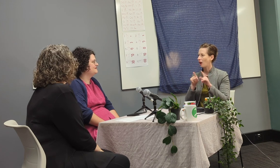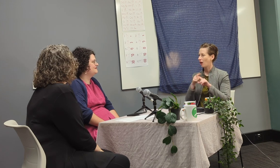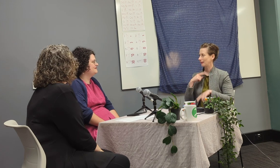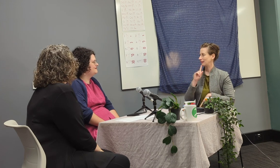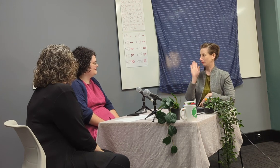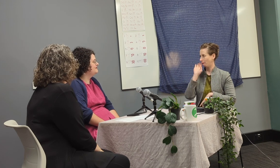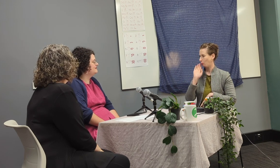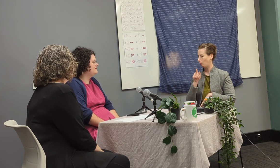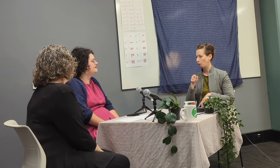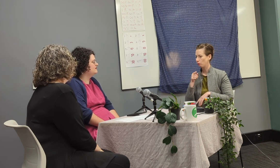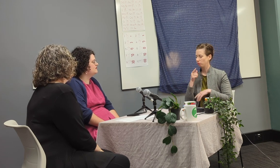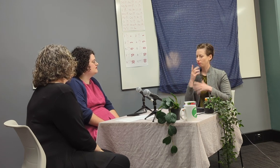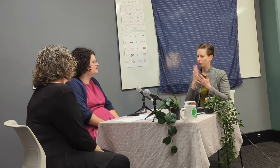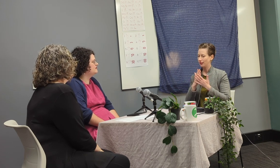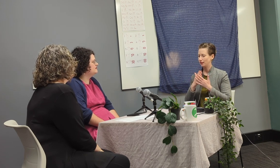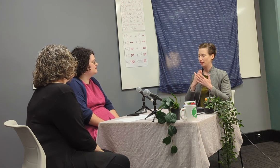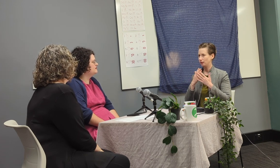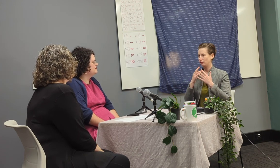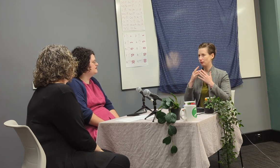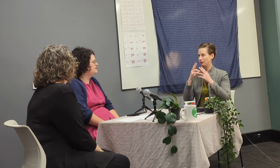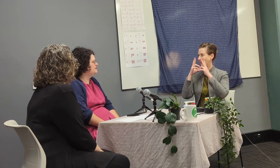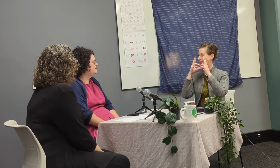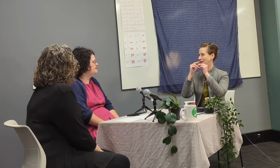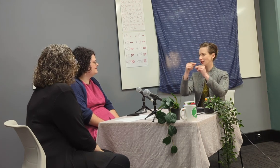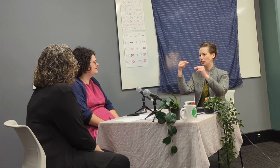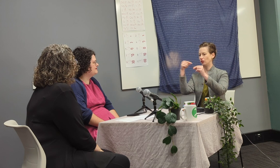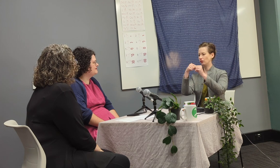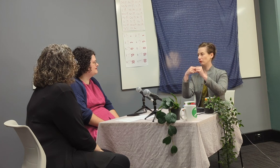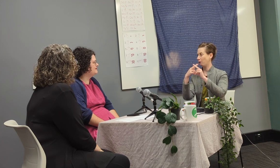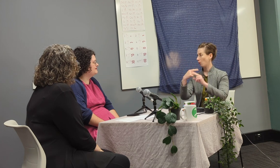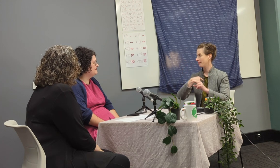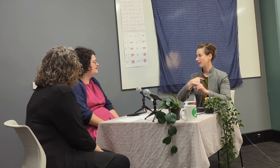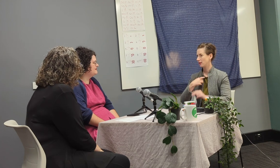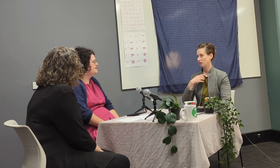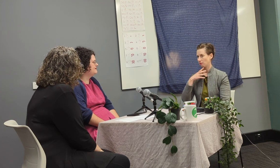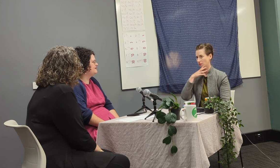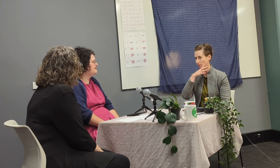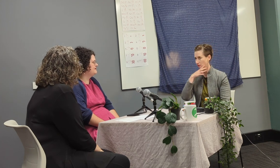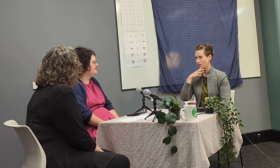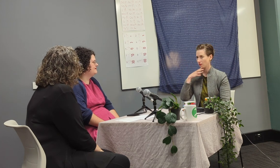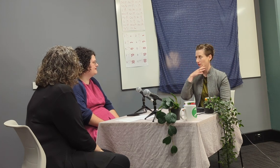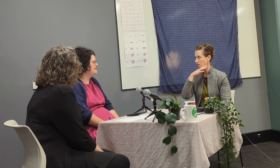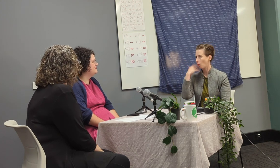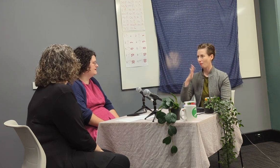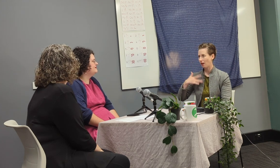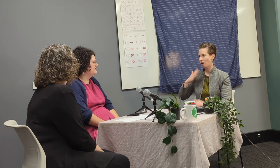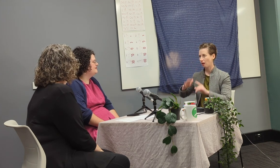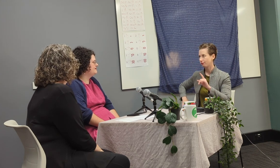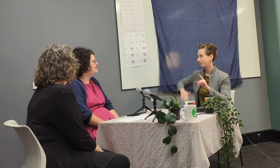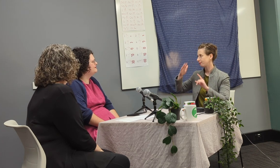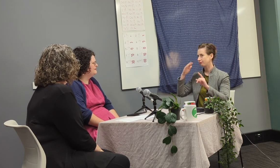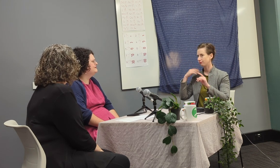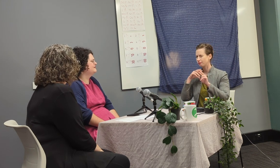And like I said before, it was really speech, for me, that was quite puzzling.